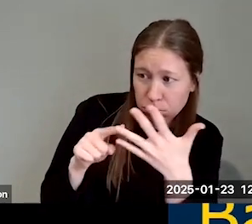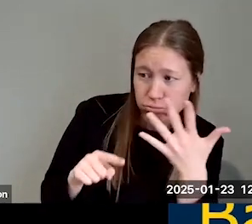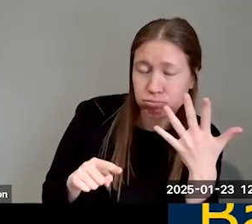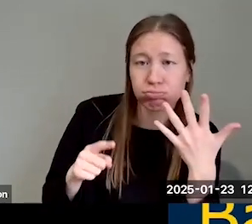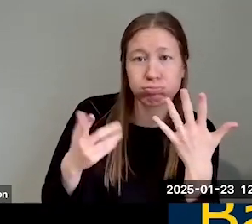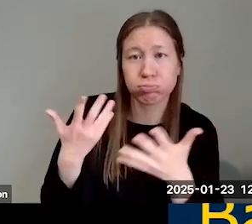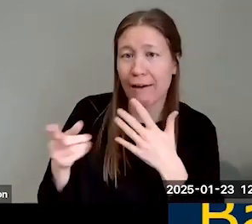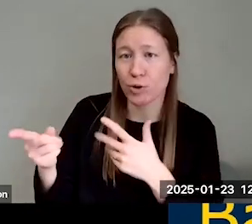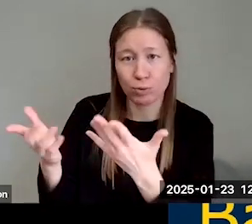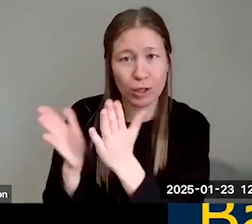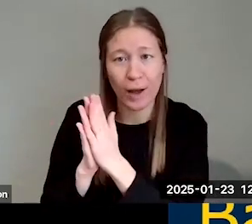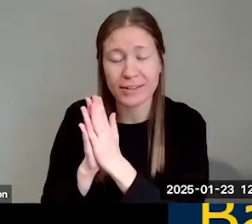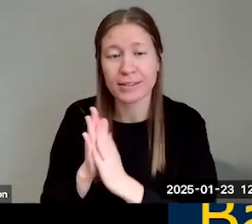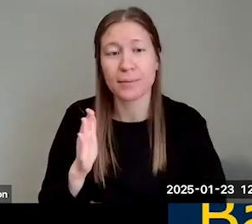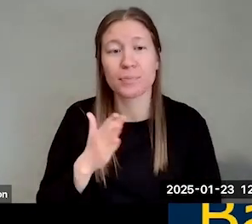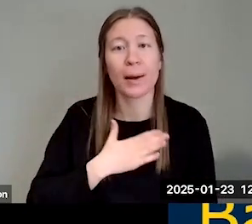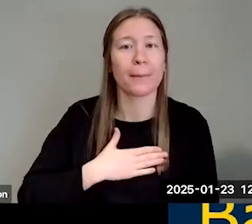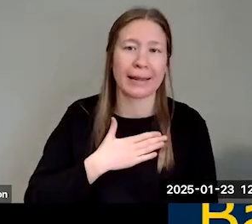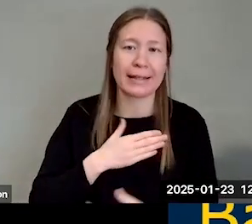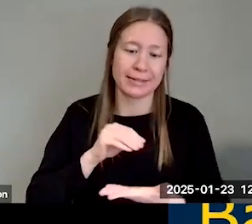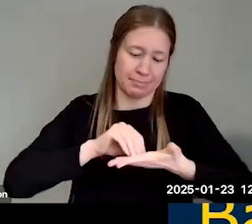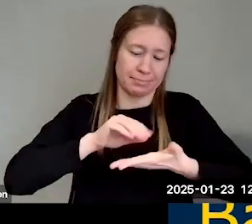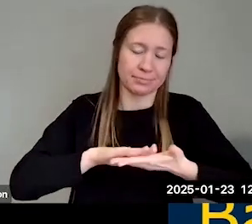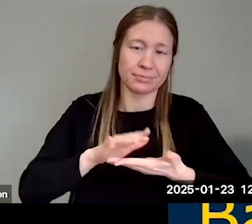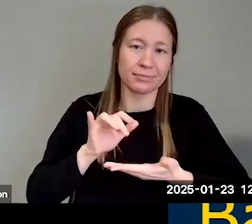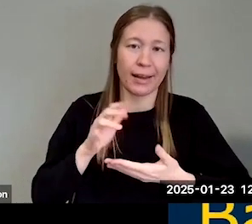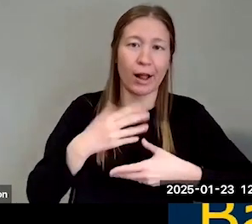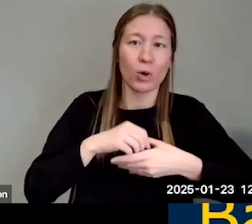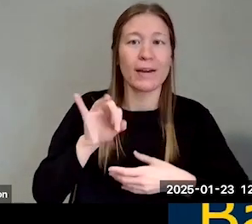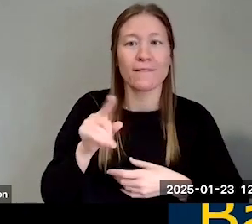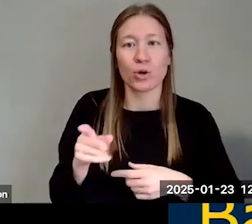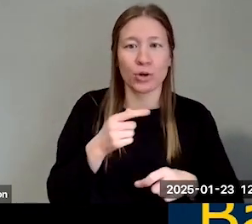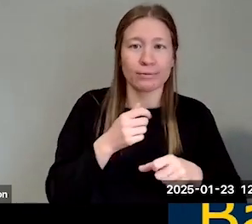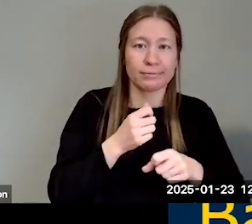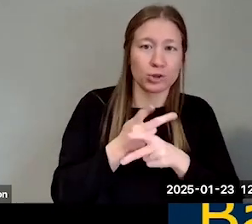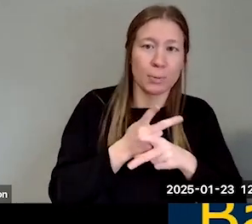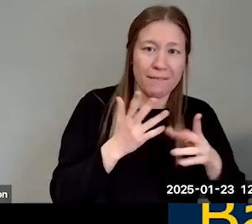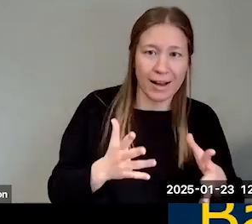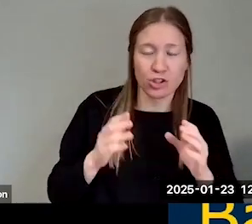And please include, if you're an instructor or faculty, disability resources in your syllabi,